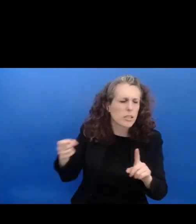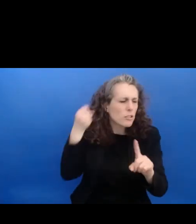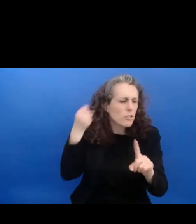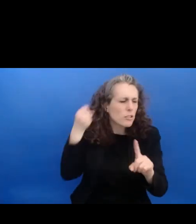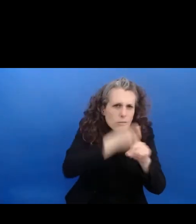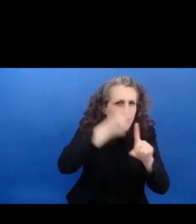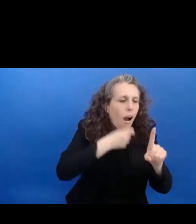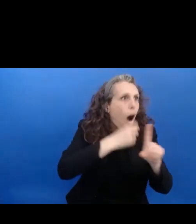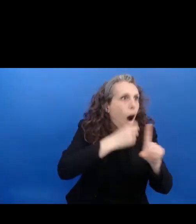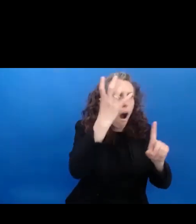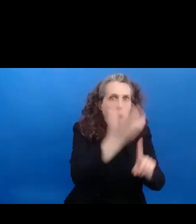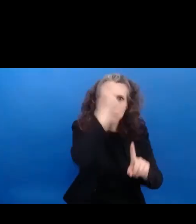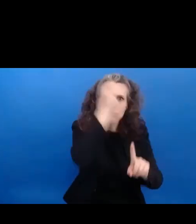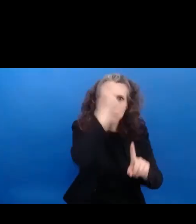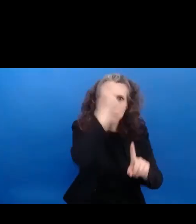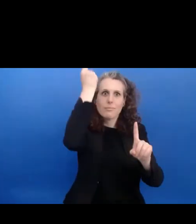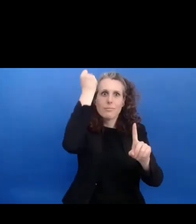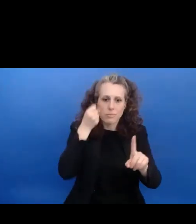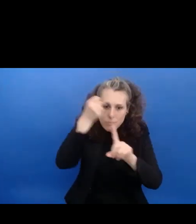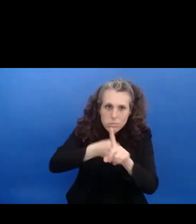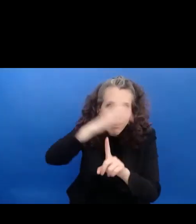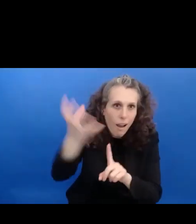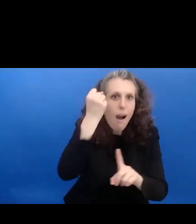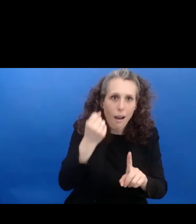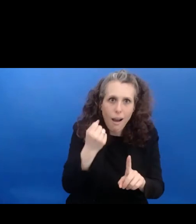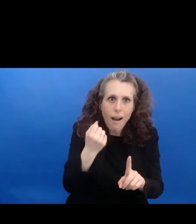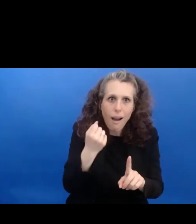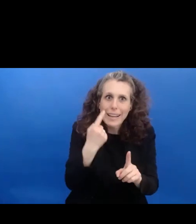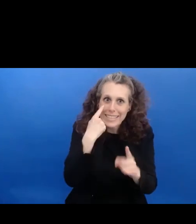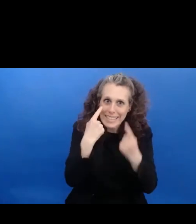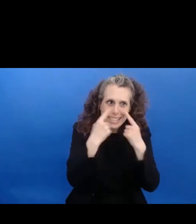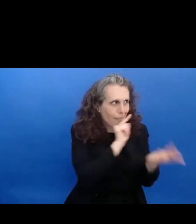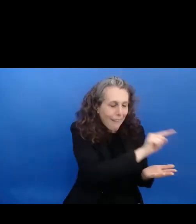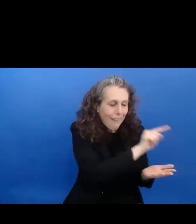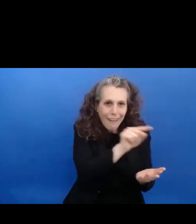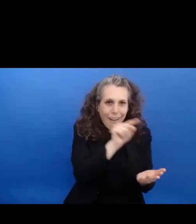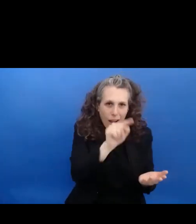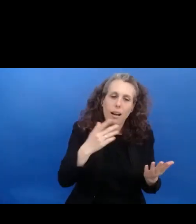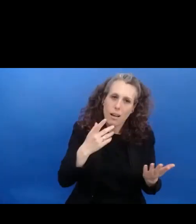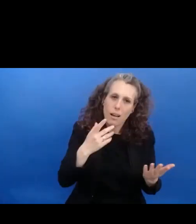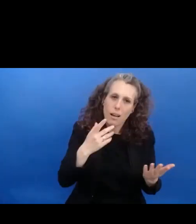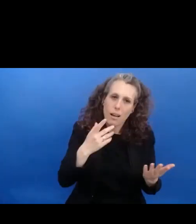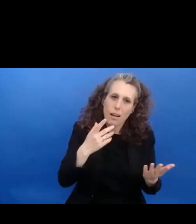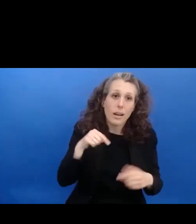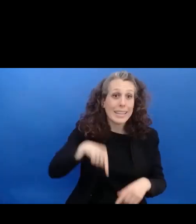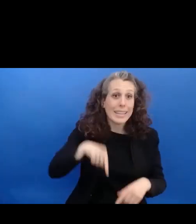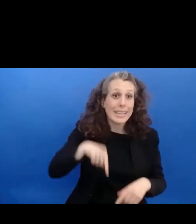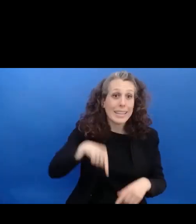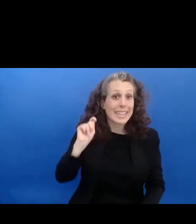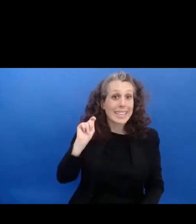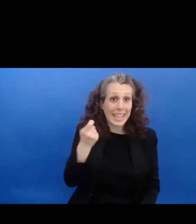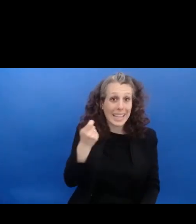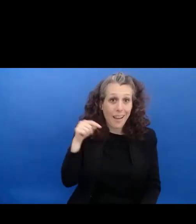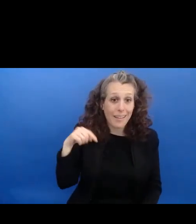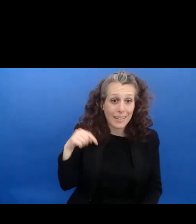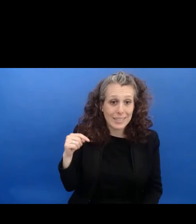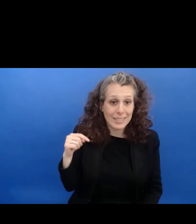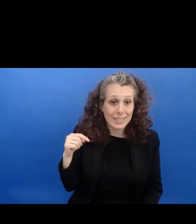government and it has happened um we've done so much in kenya with them with the help of udpk